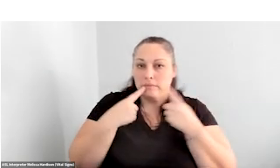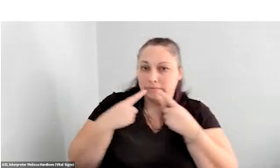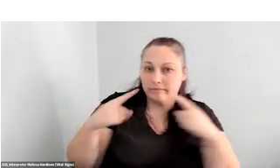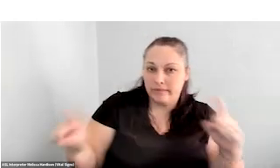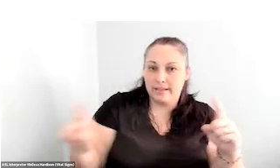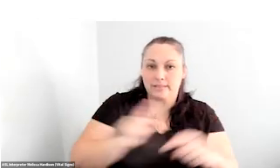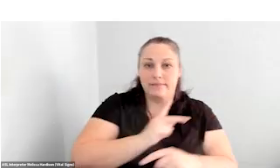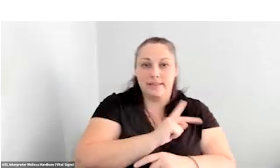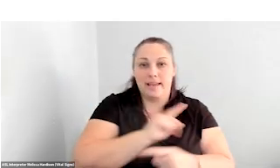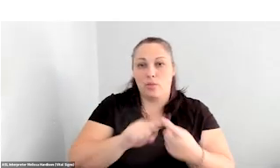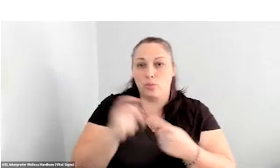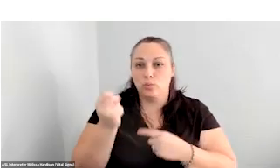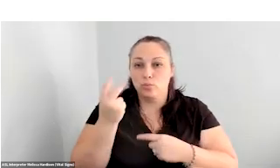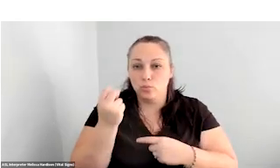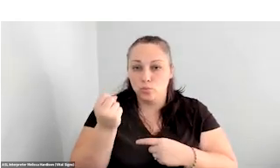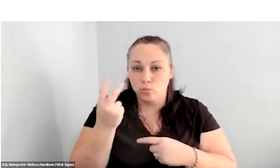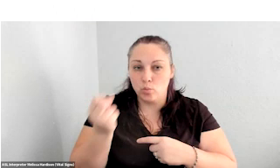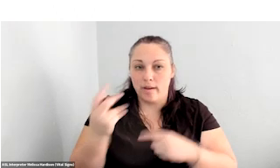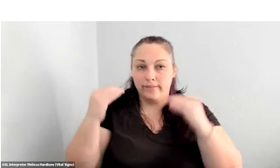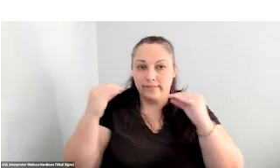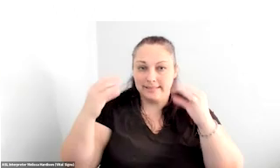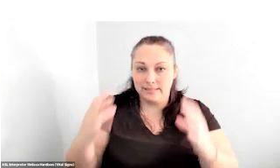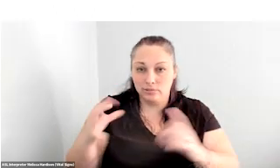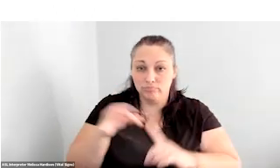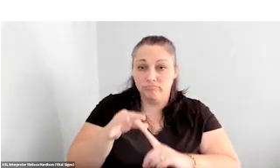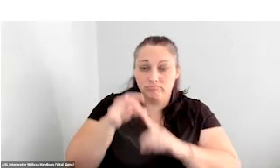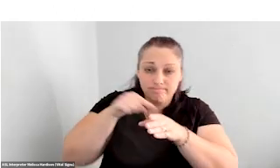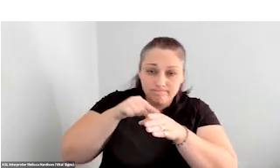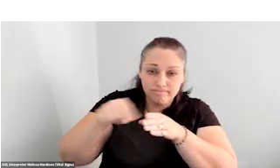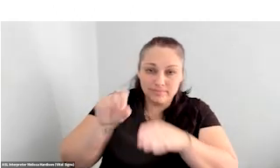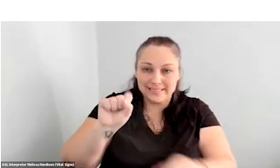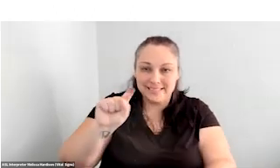who have been in the STEM workforce transition into teaching certification at the K